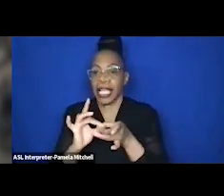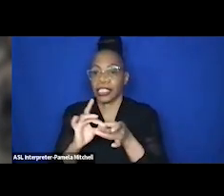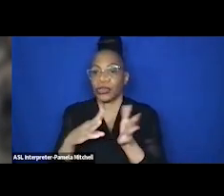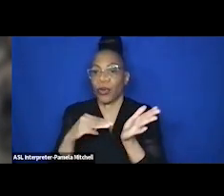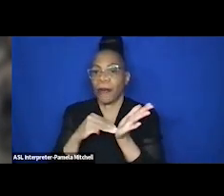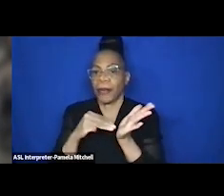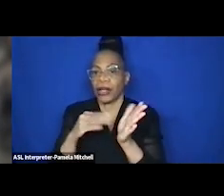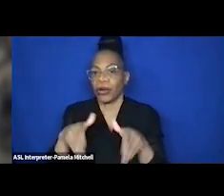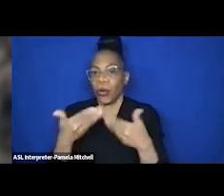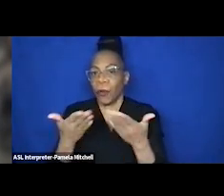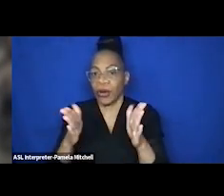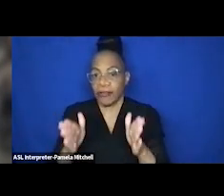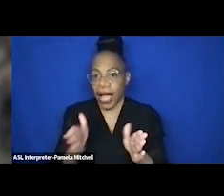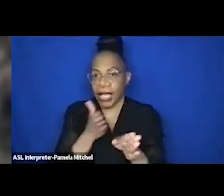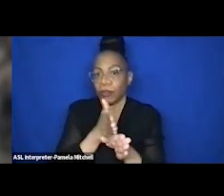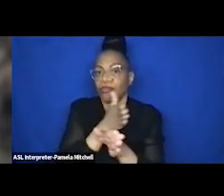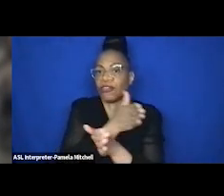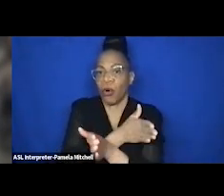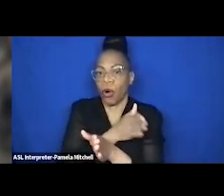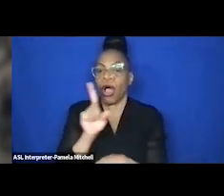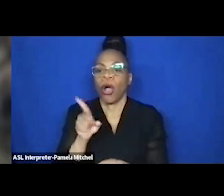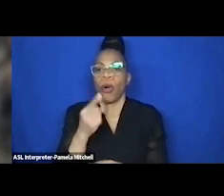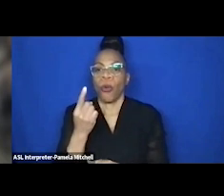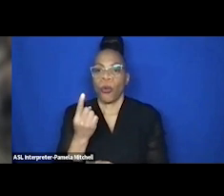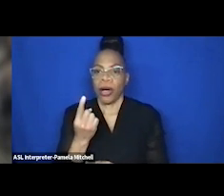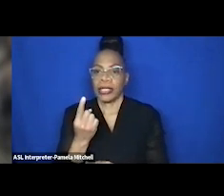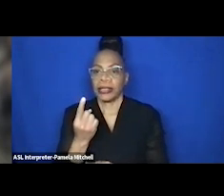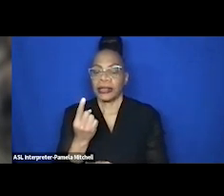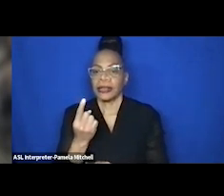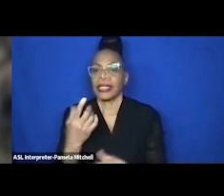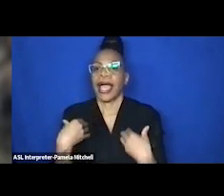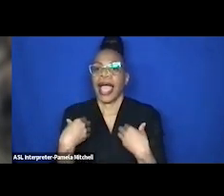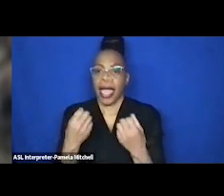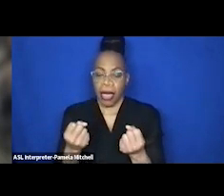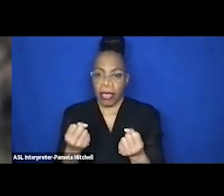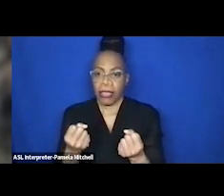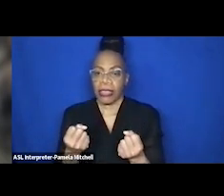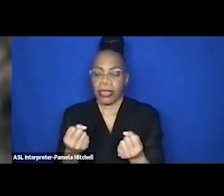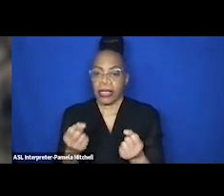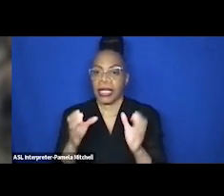And one, help the client, again, just tap into medical care. Be able to address some